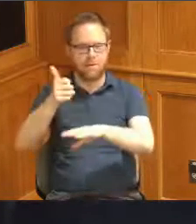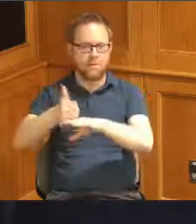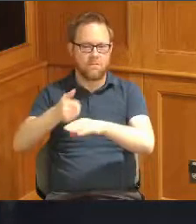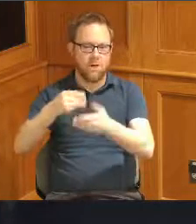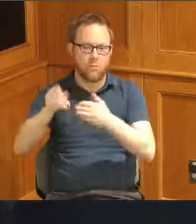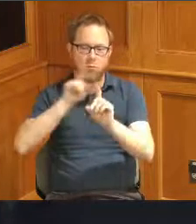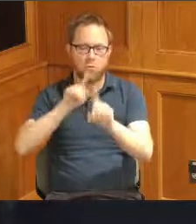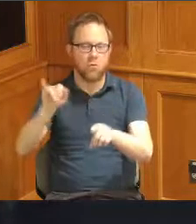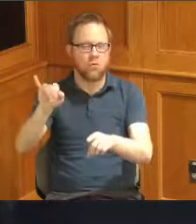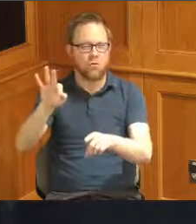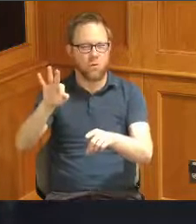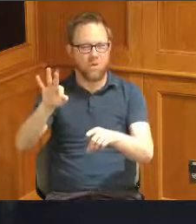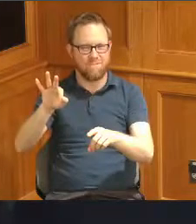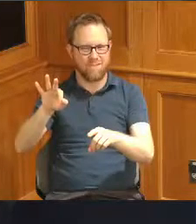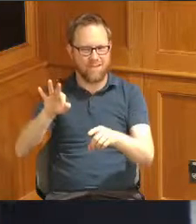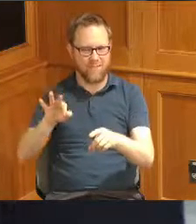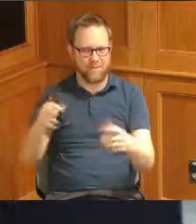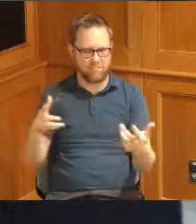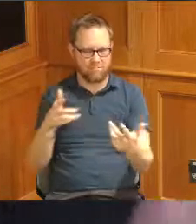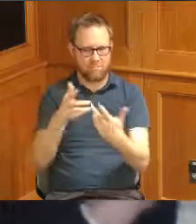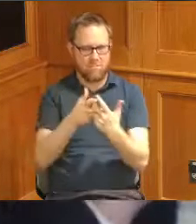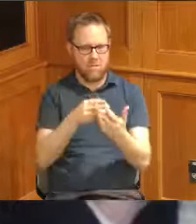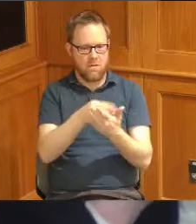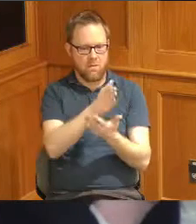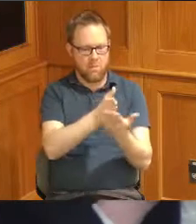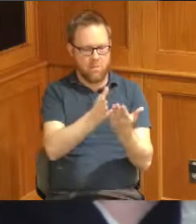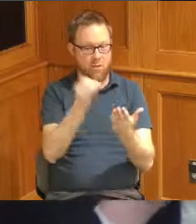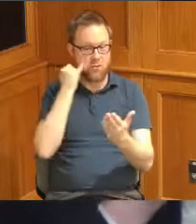if it required a greater budget would have to come back to the Board for a supplemental appropriation